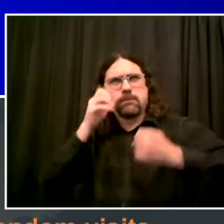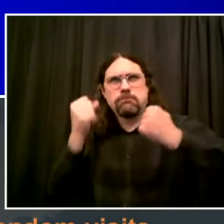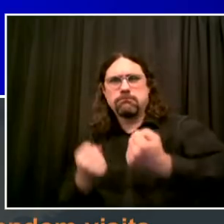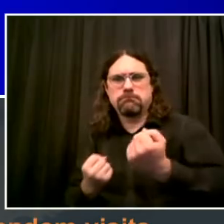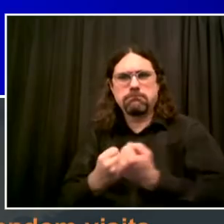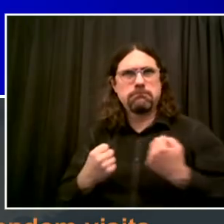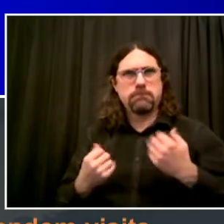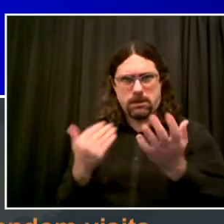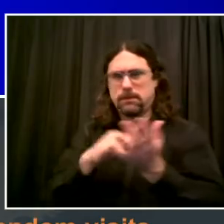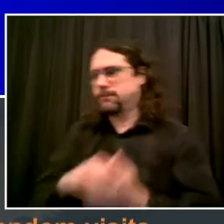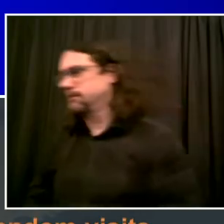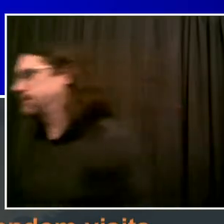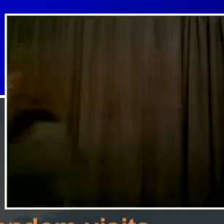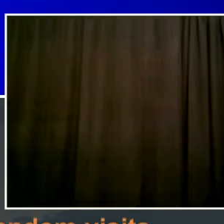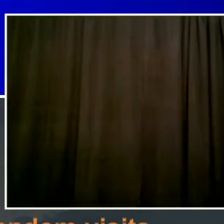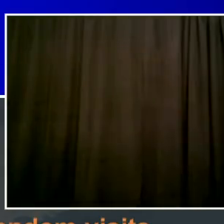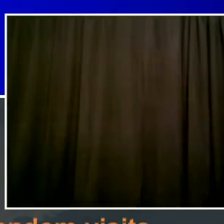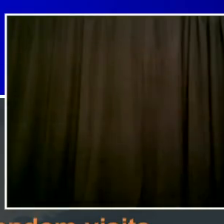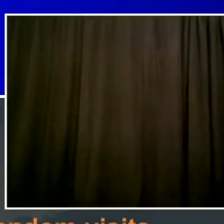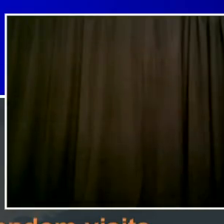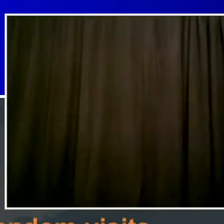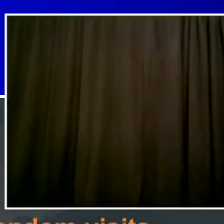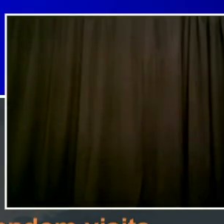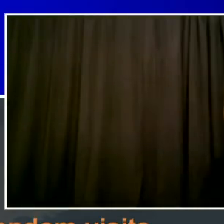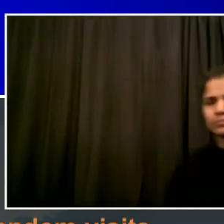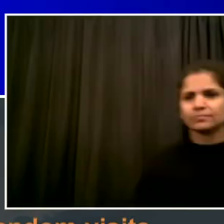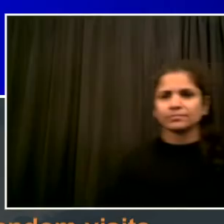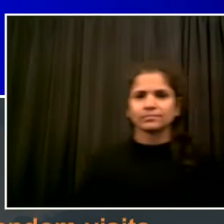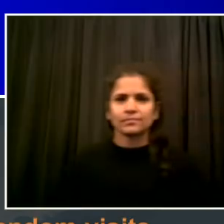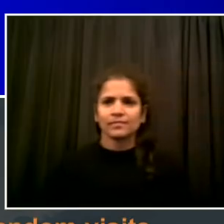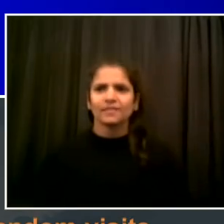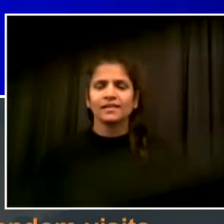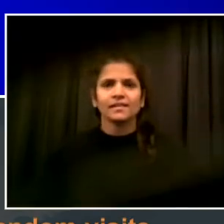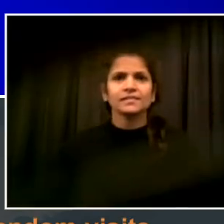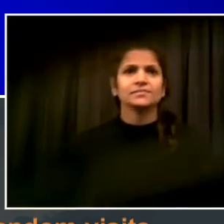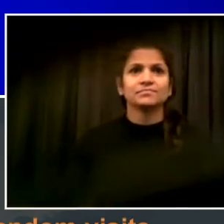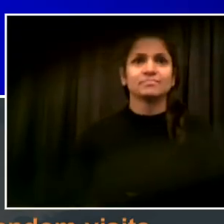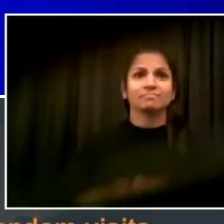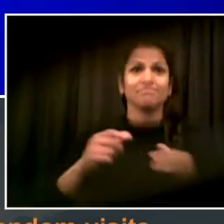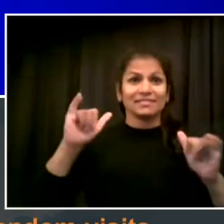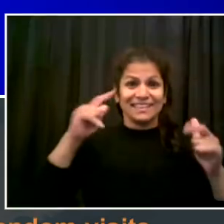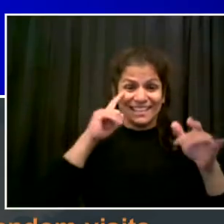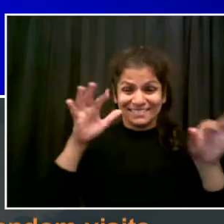AND THEY NEED TO KNOW THAT THE CITY WILL BE WITH THEM EVERY STEP OF THE WAY.